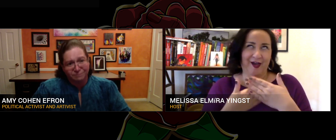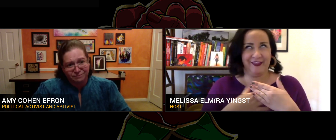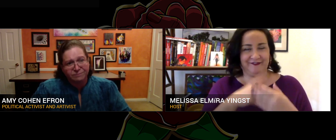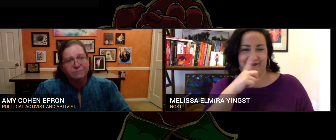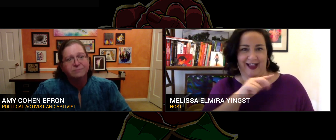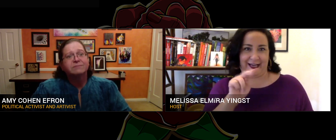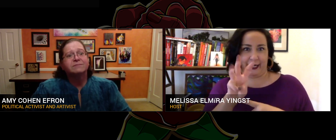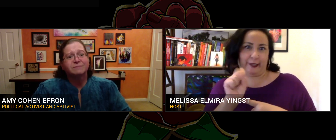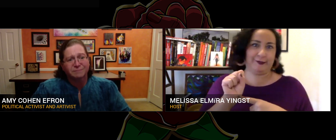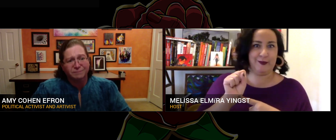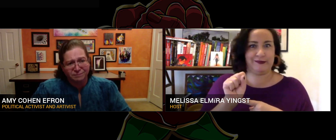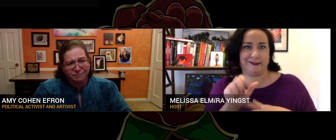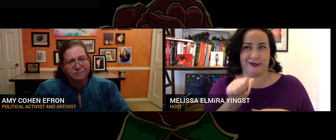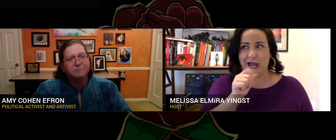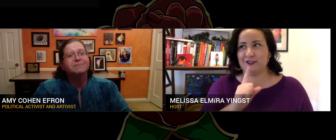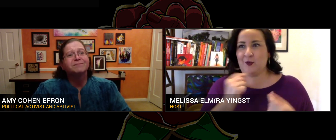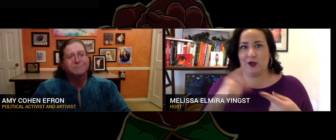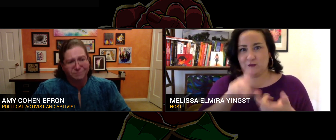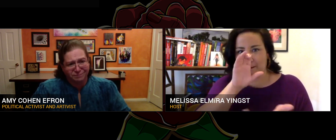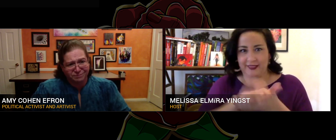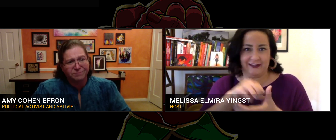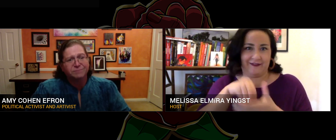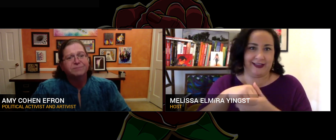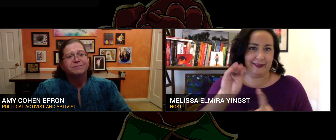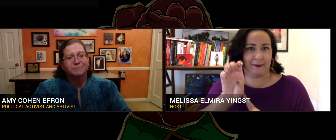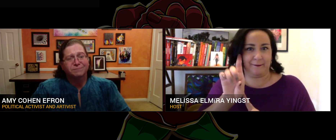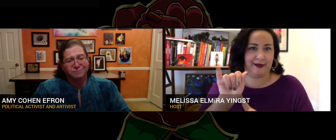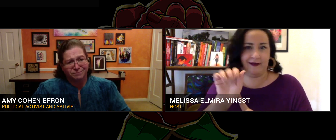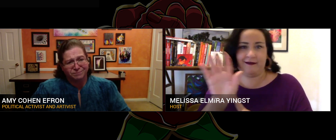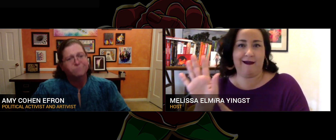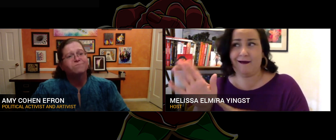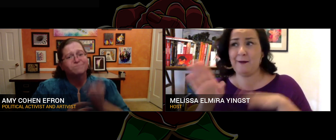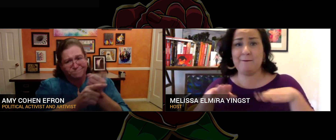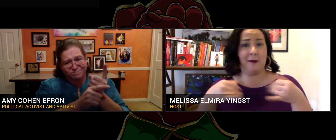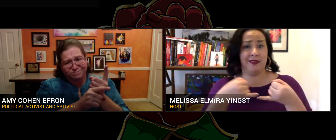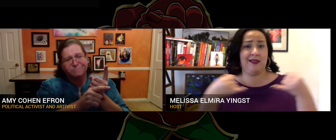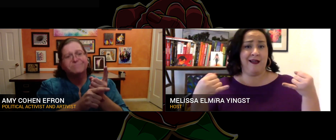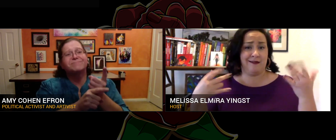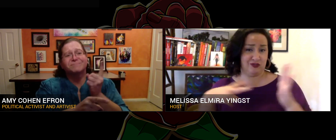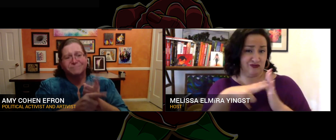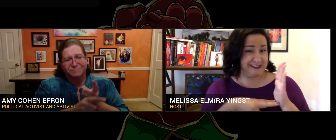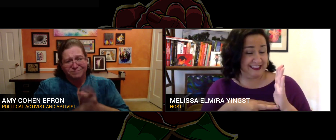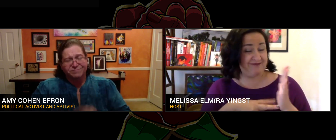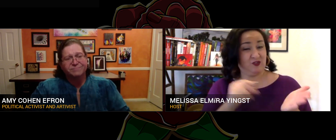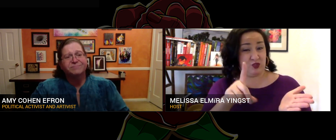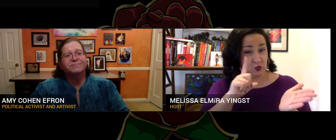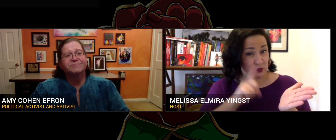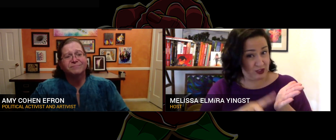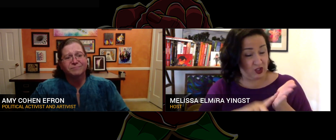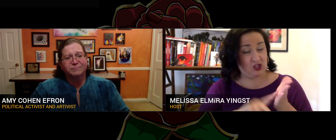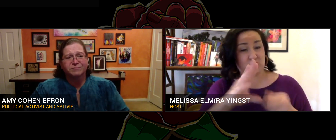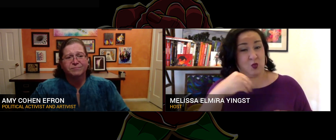You know with all the fake news and you're not sure what to believe what the media is saying. Bottom line is read, do your research,